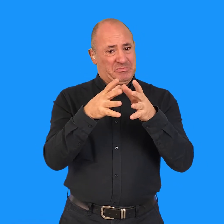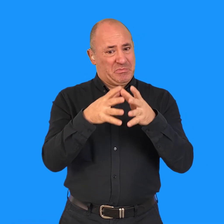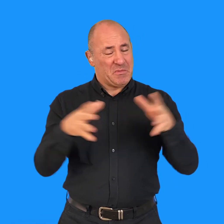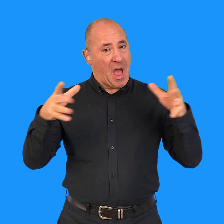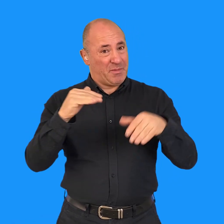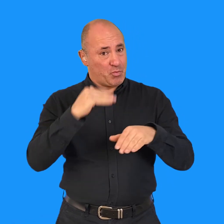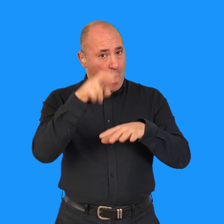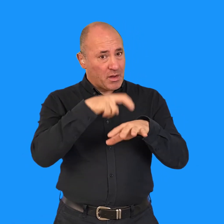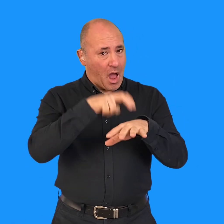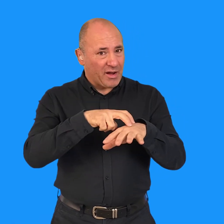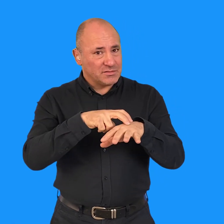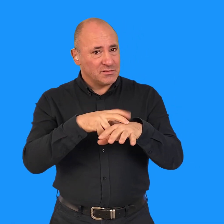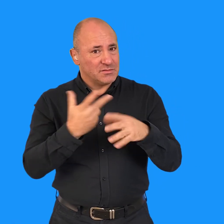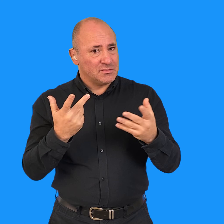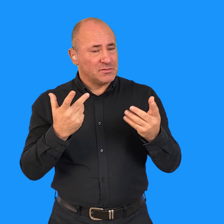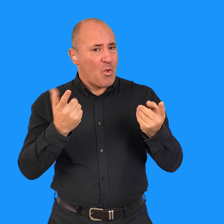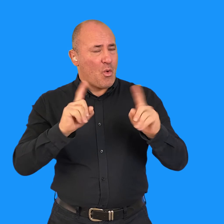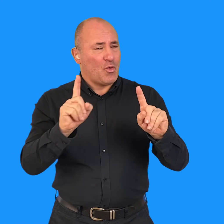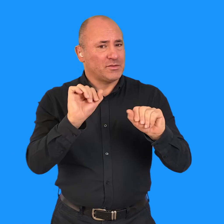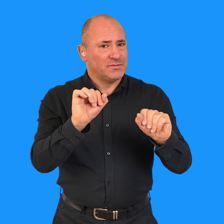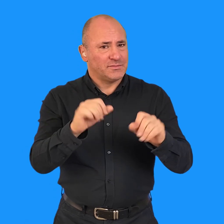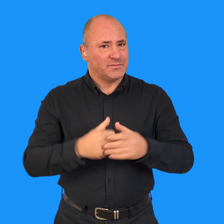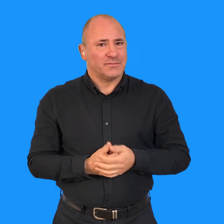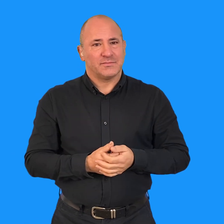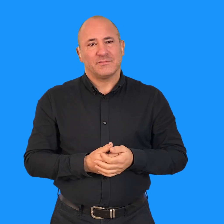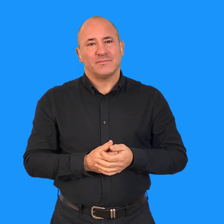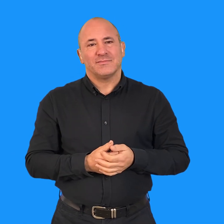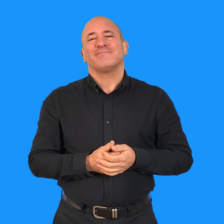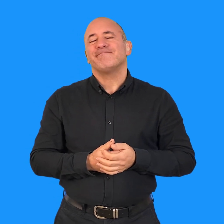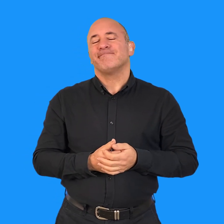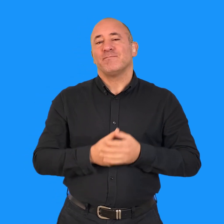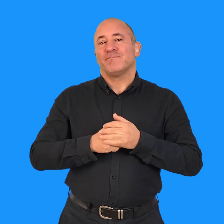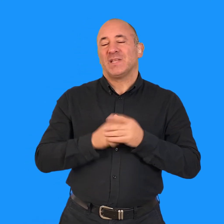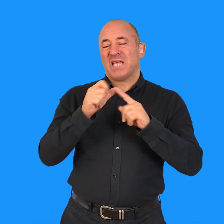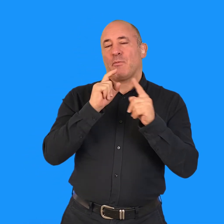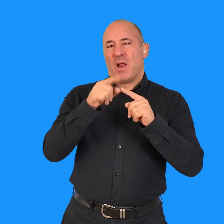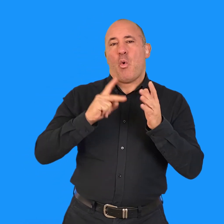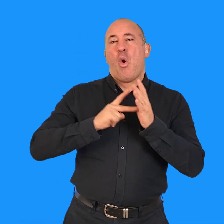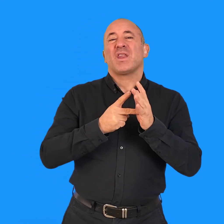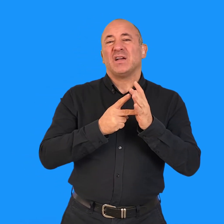in terms of access in Northern Ireland? Organizations are addressing it